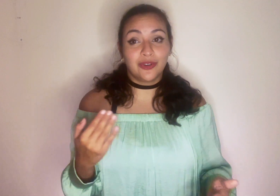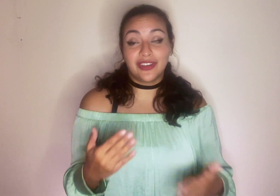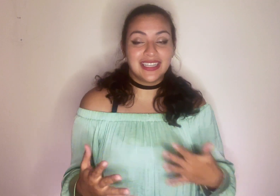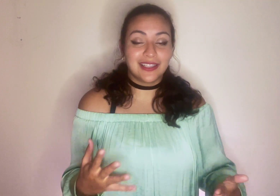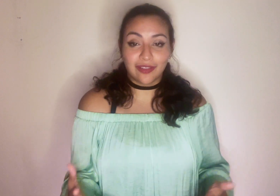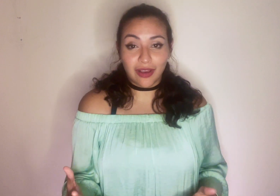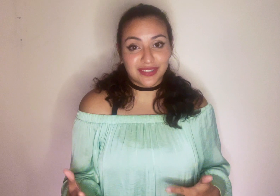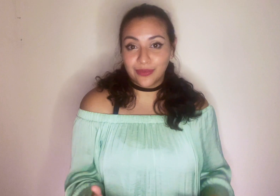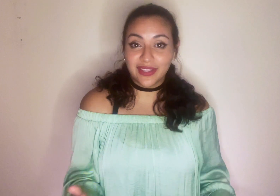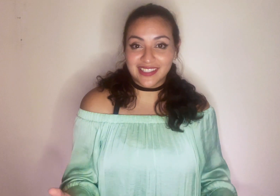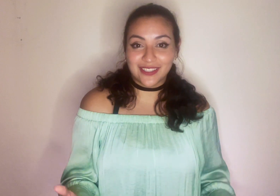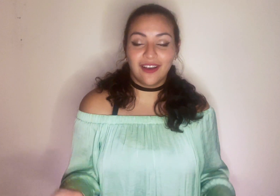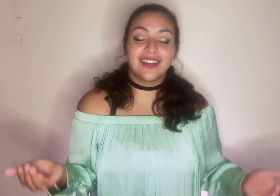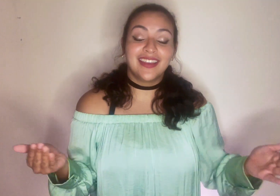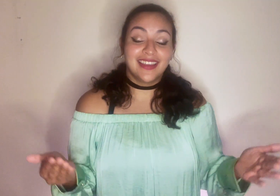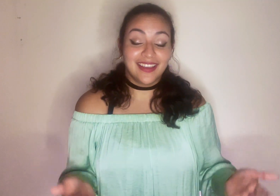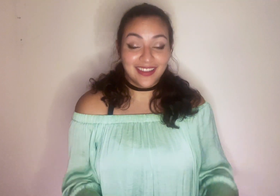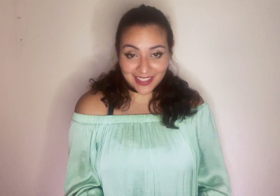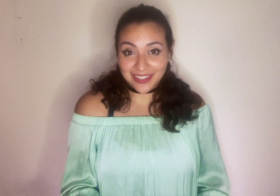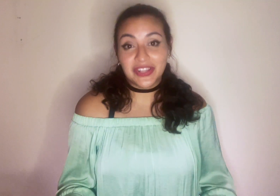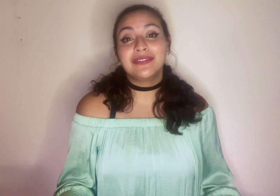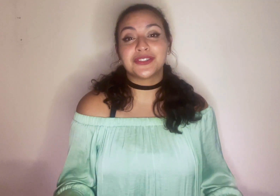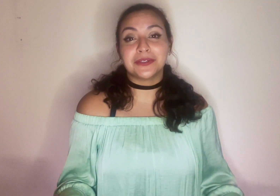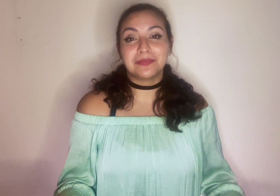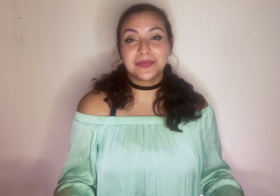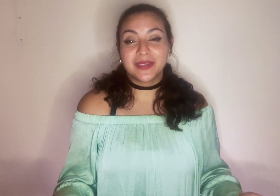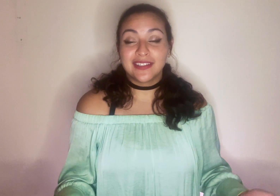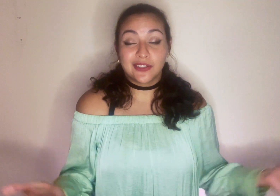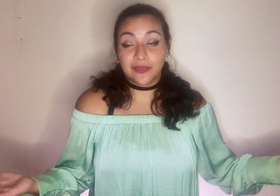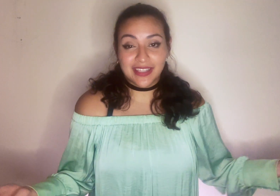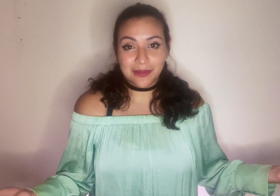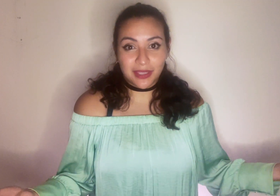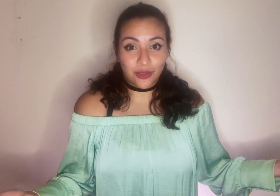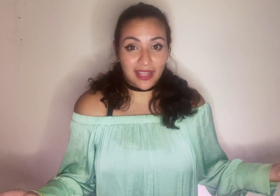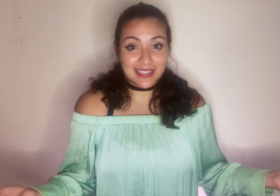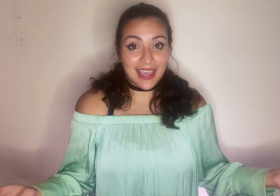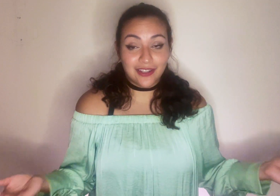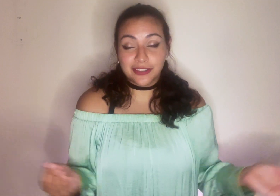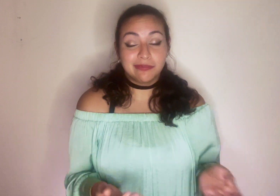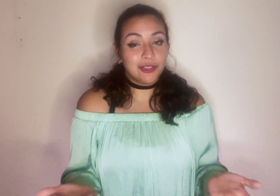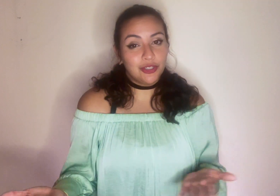created the gloss for this song in a live stream so if that's something you'd like to catch turn